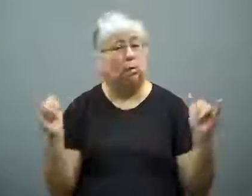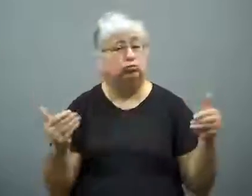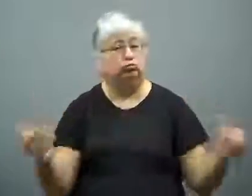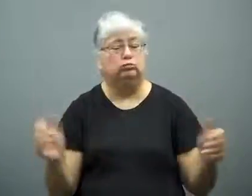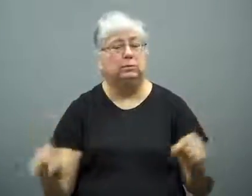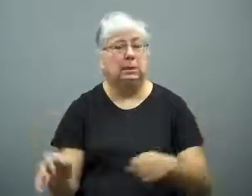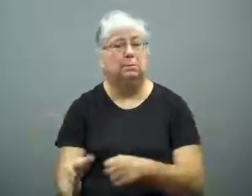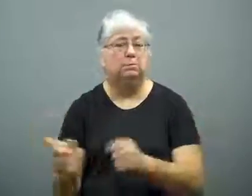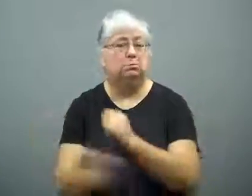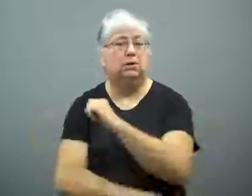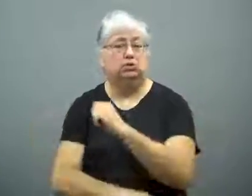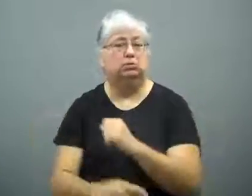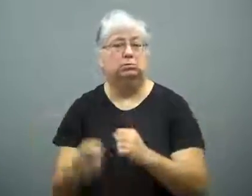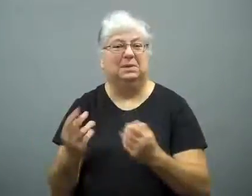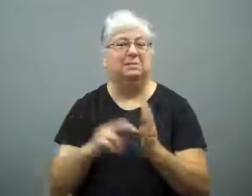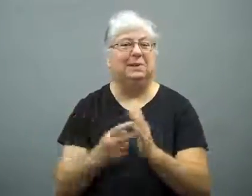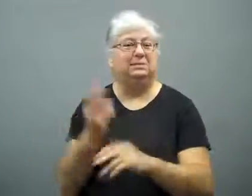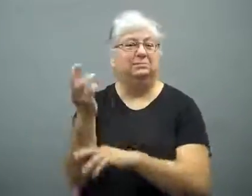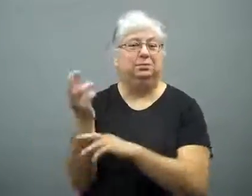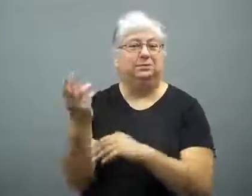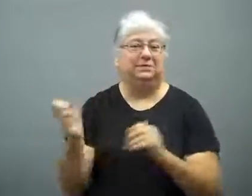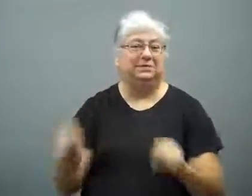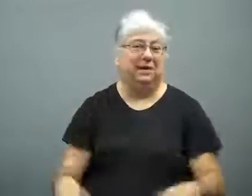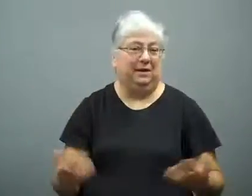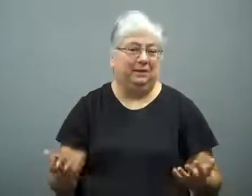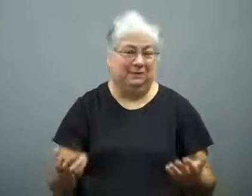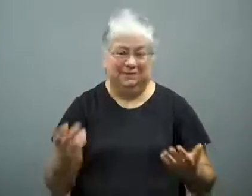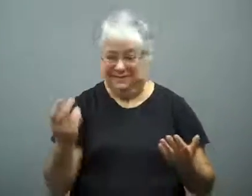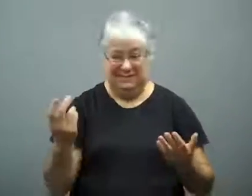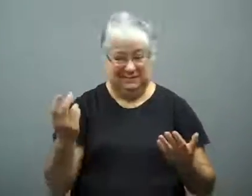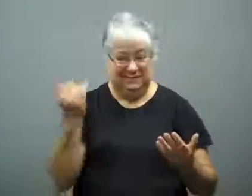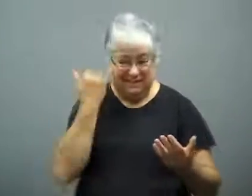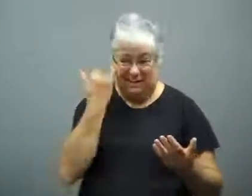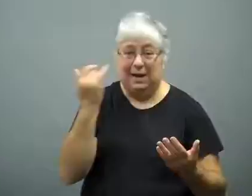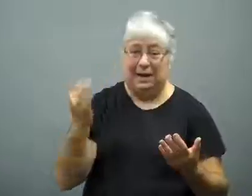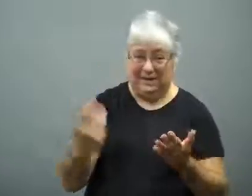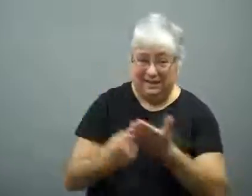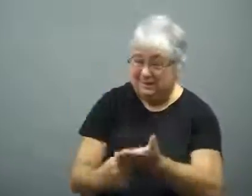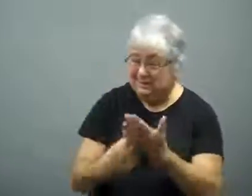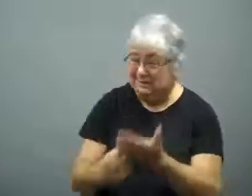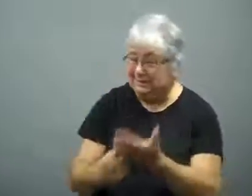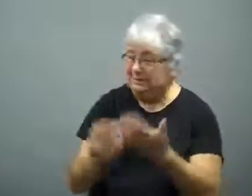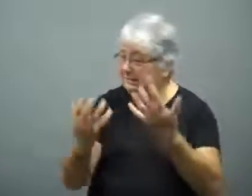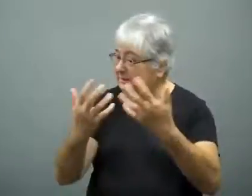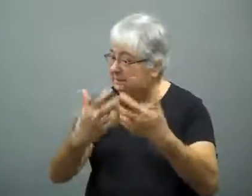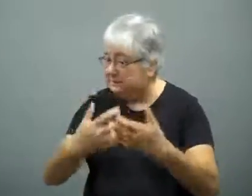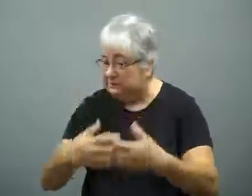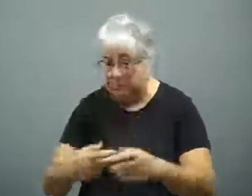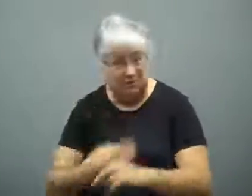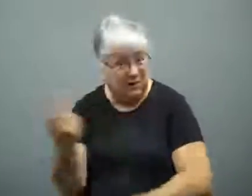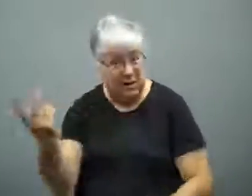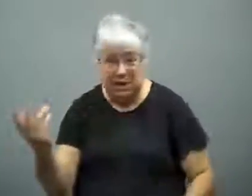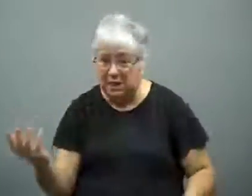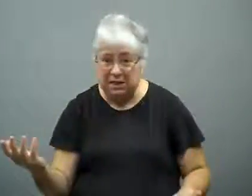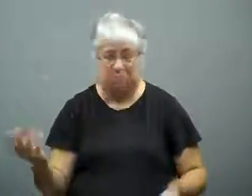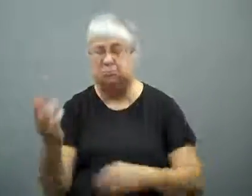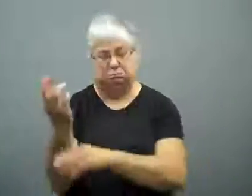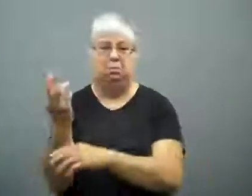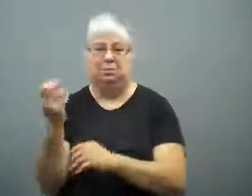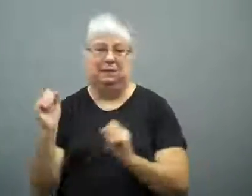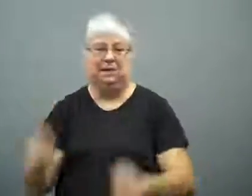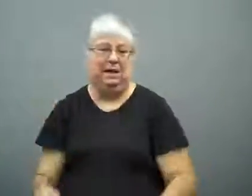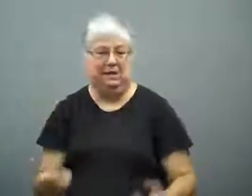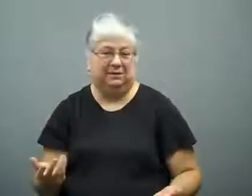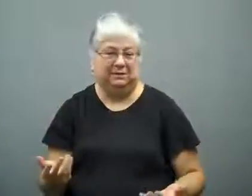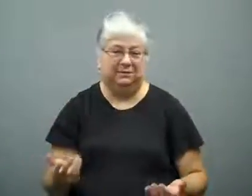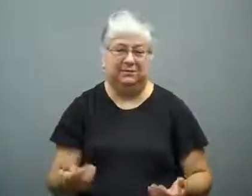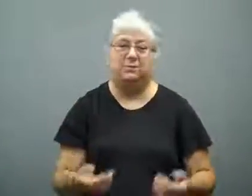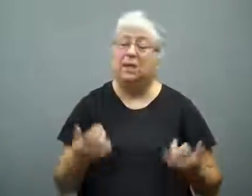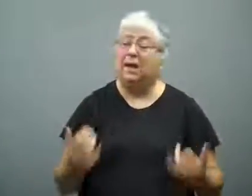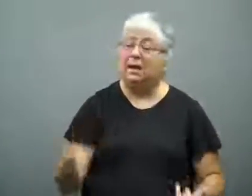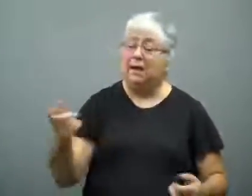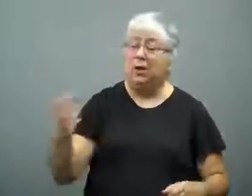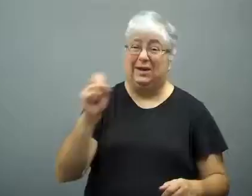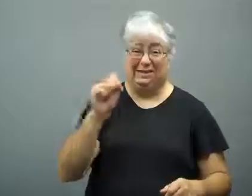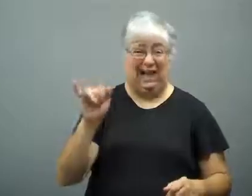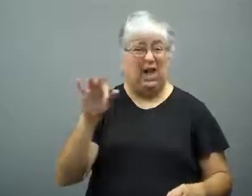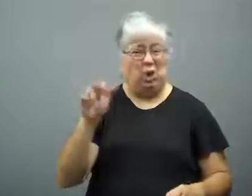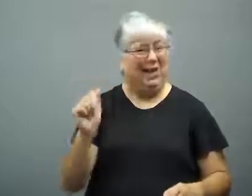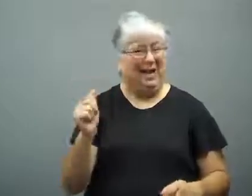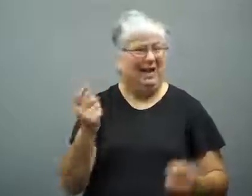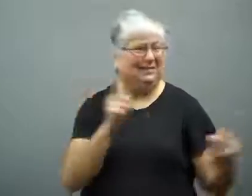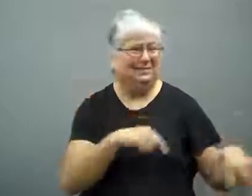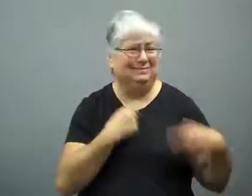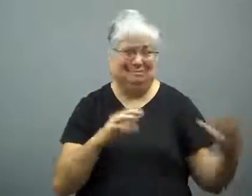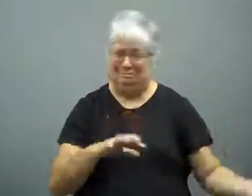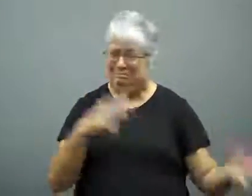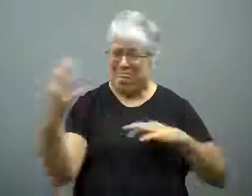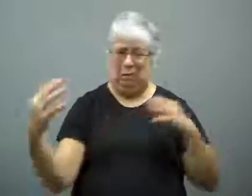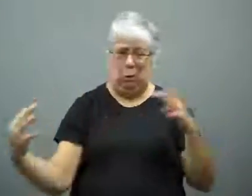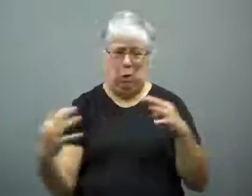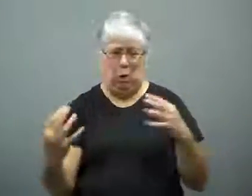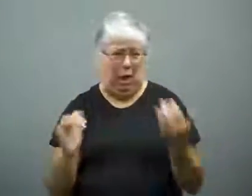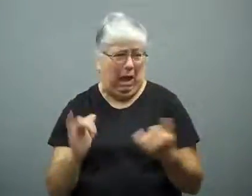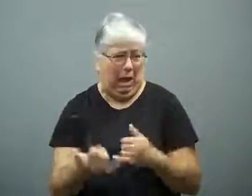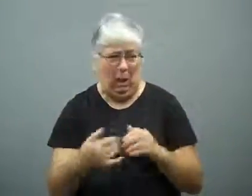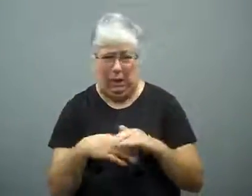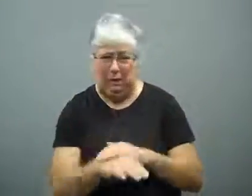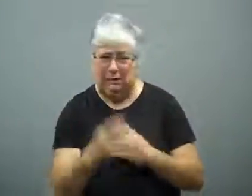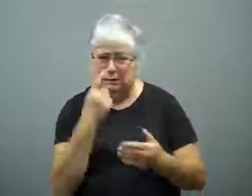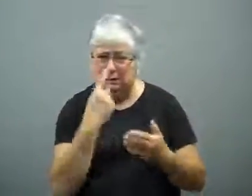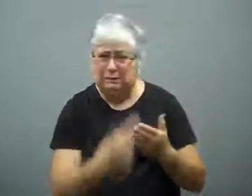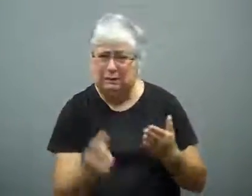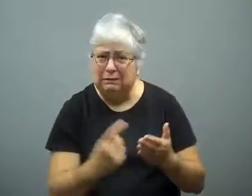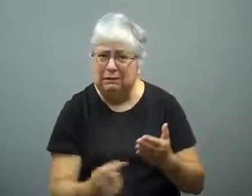the possibility of punitive bombing still exists.